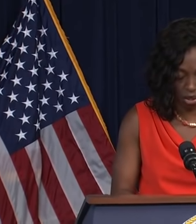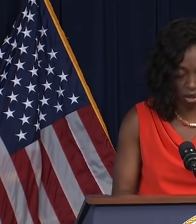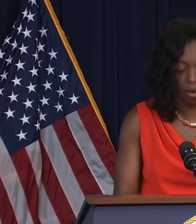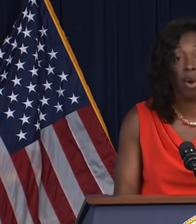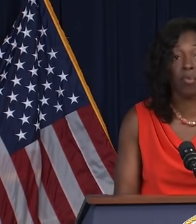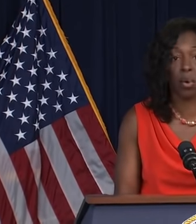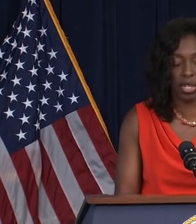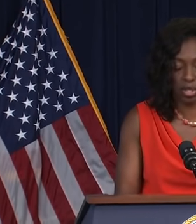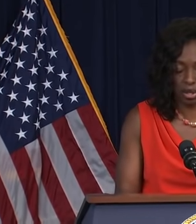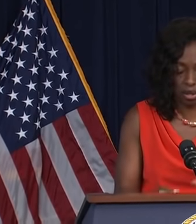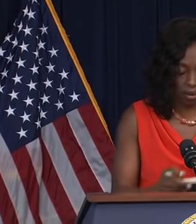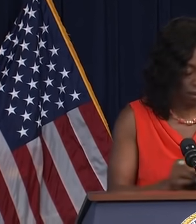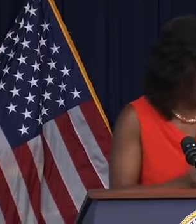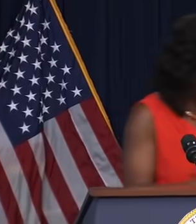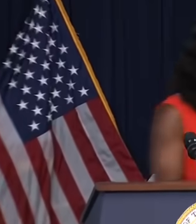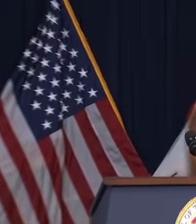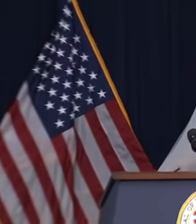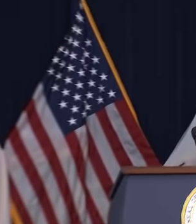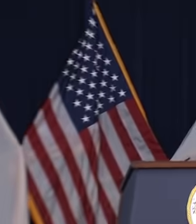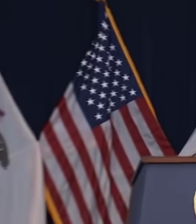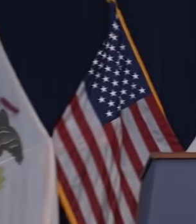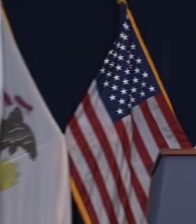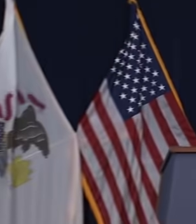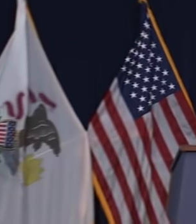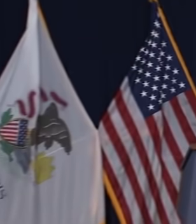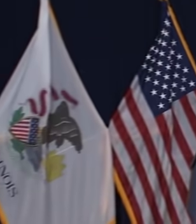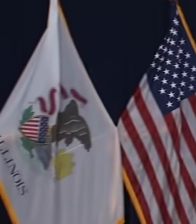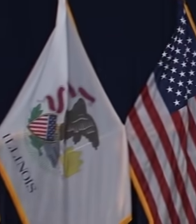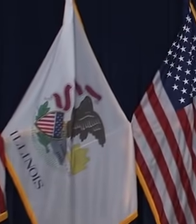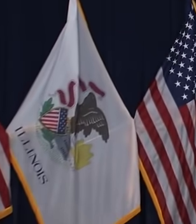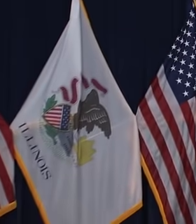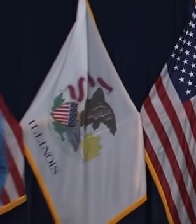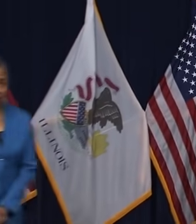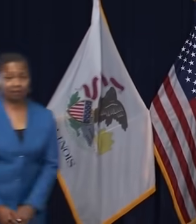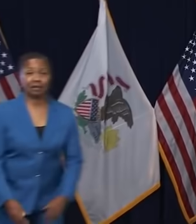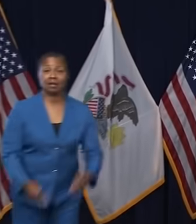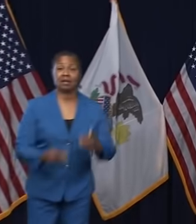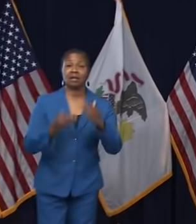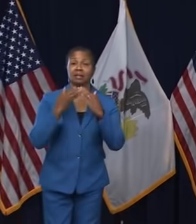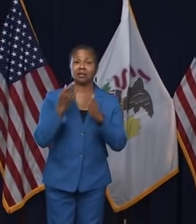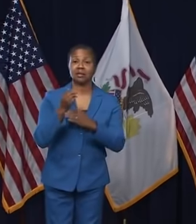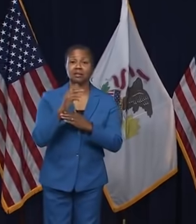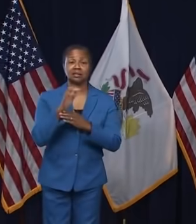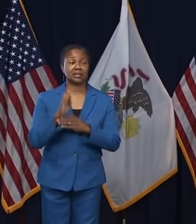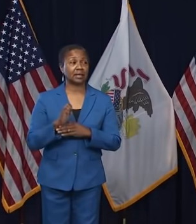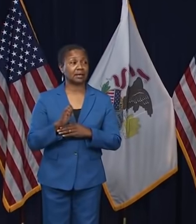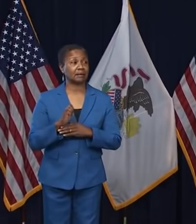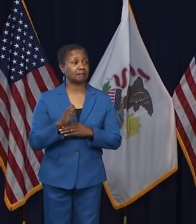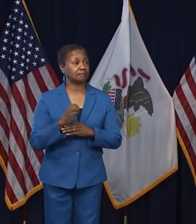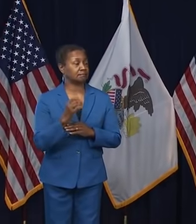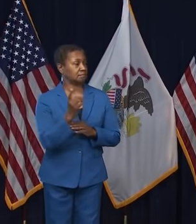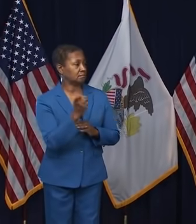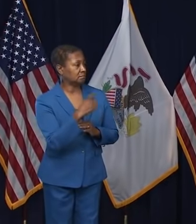boyo and with that I will turn